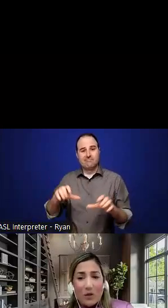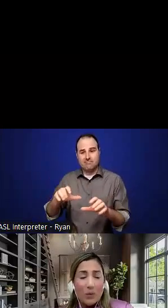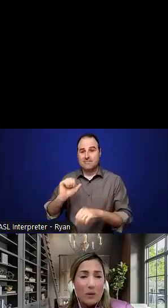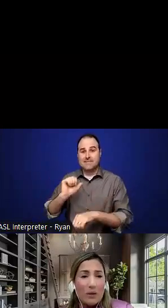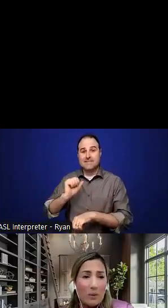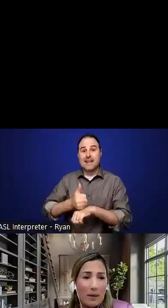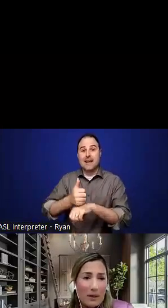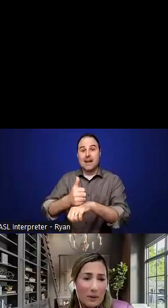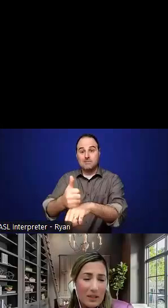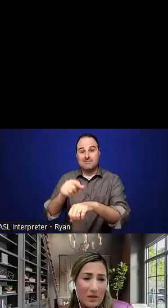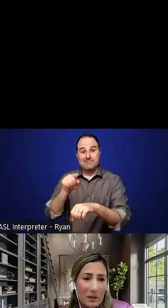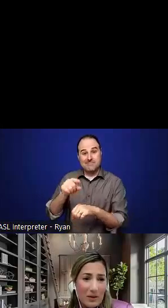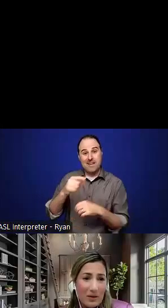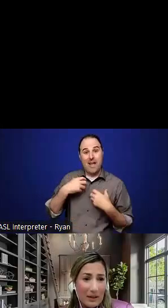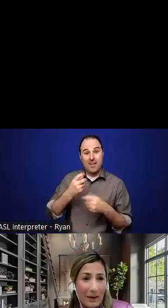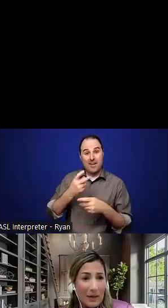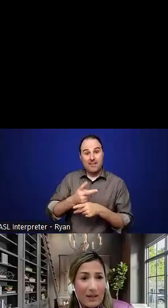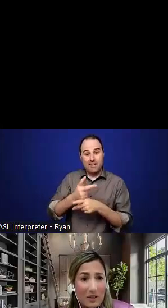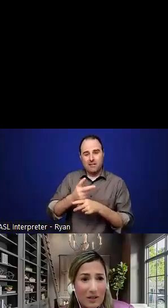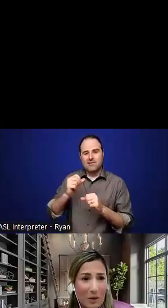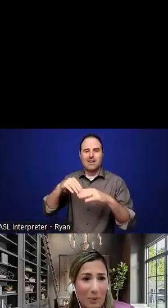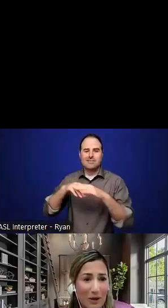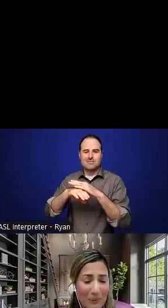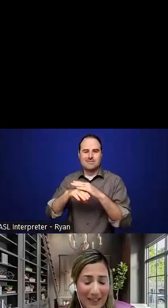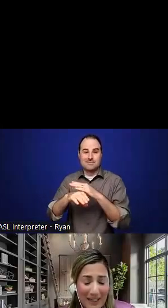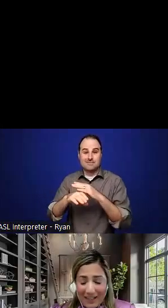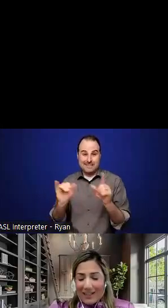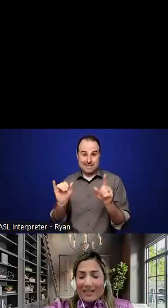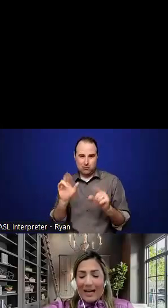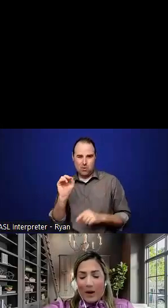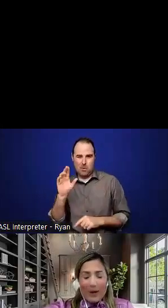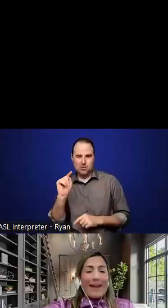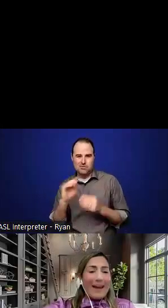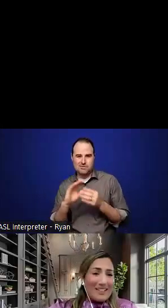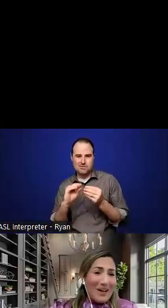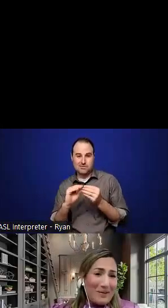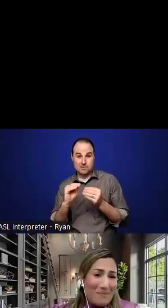when we know better, we can do better. And now we actually know better. Okay. At time,